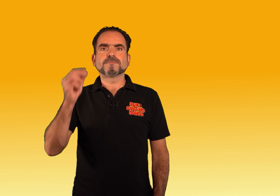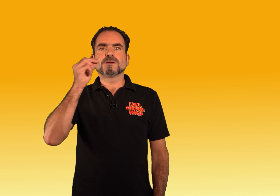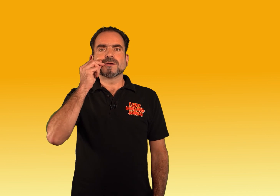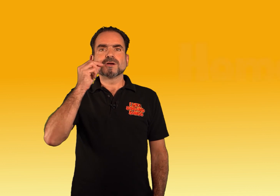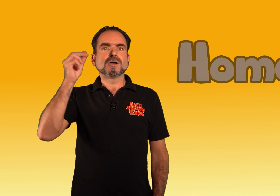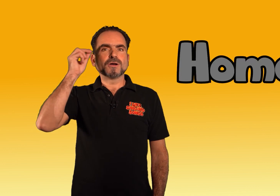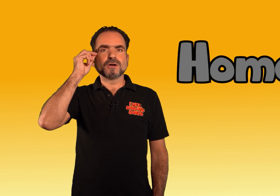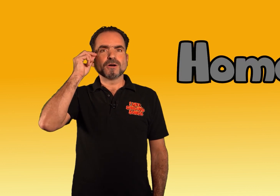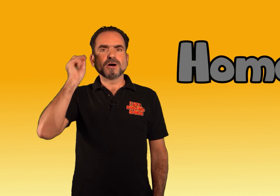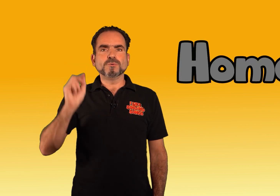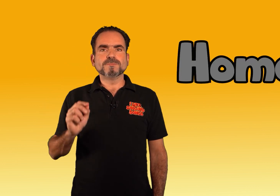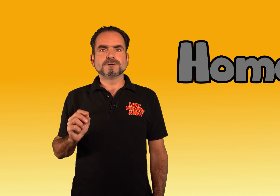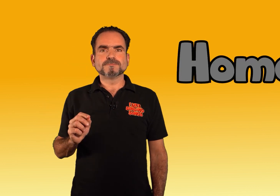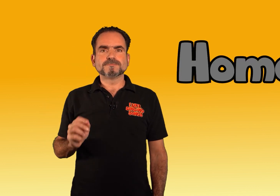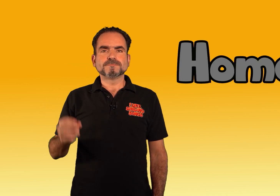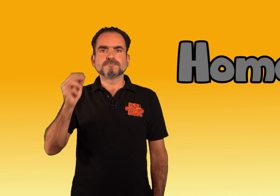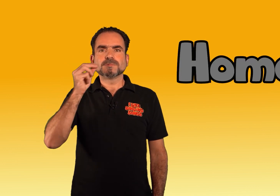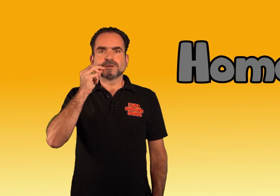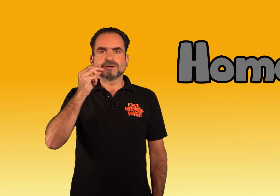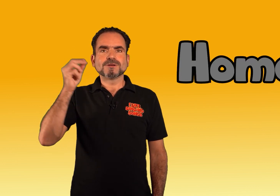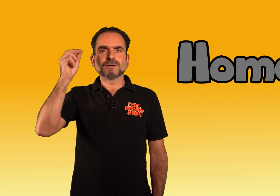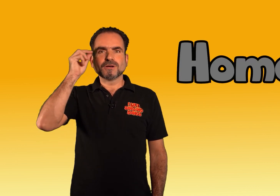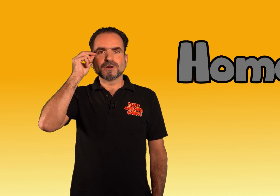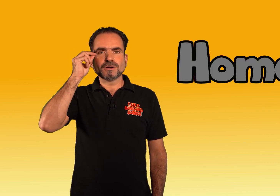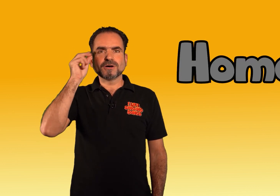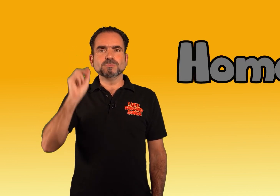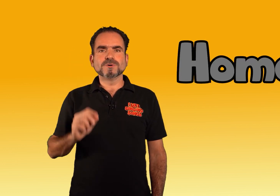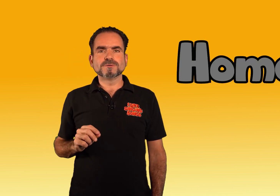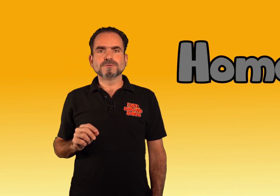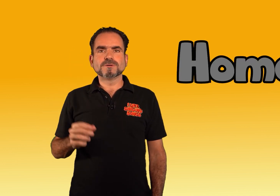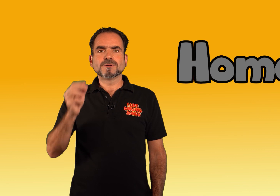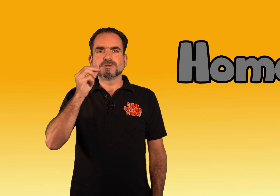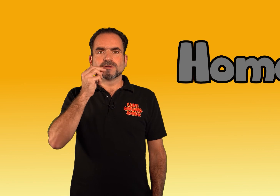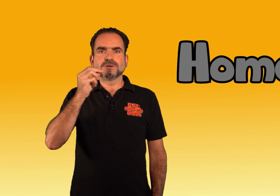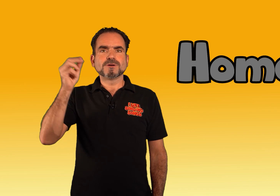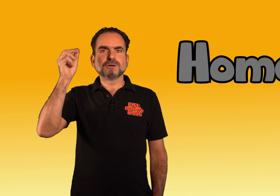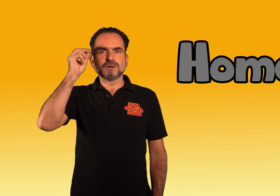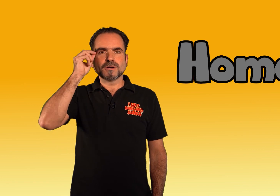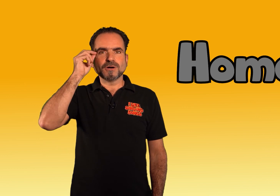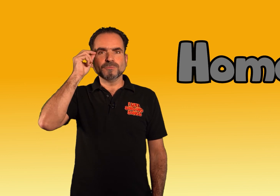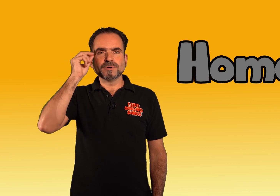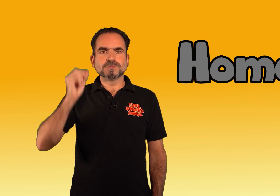Home